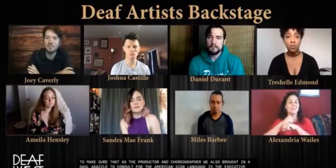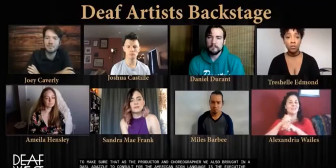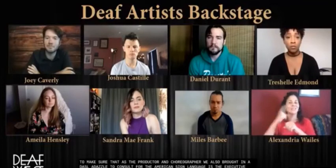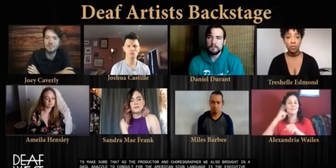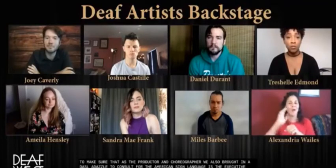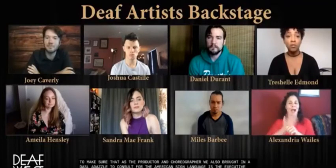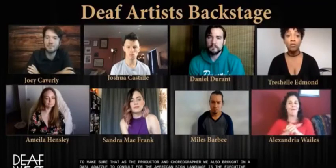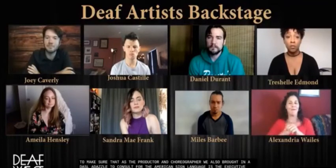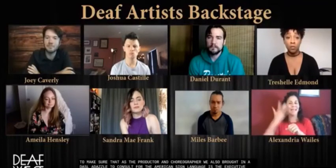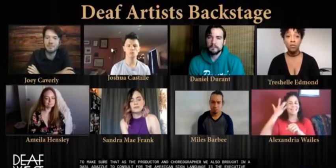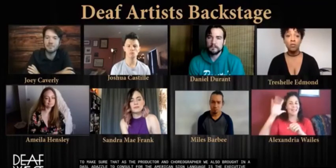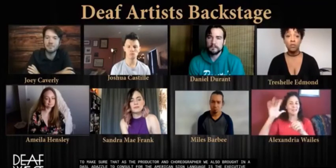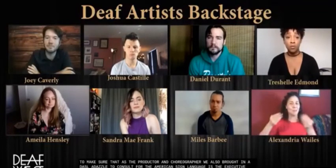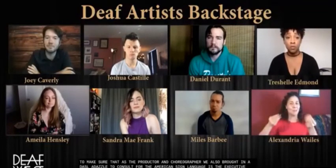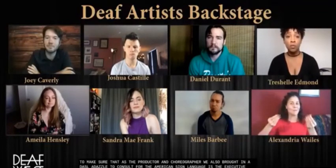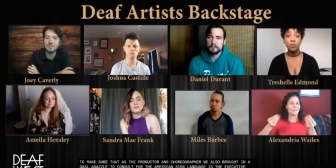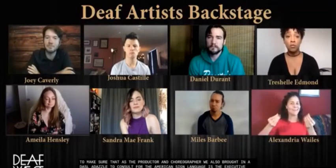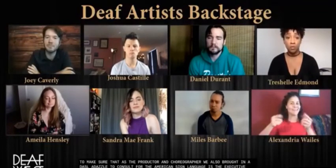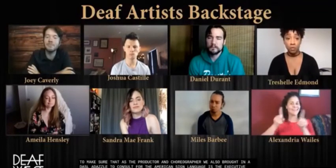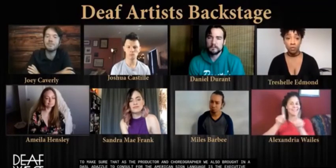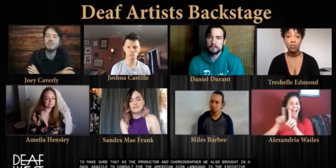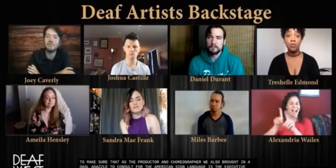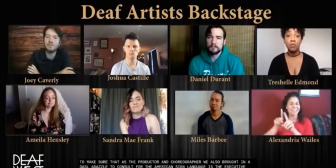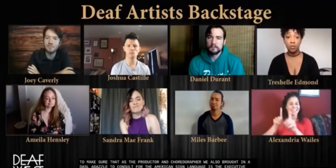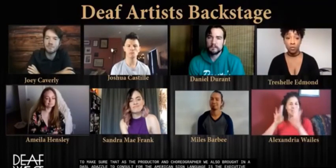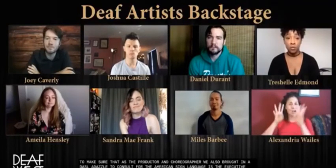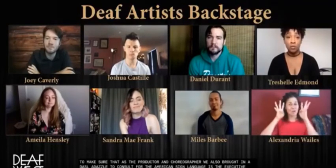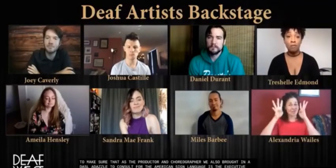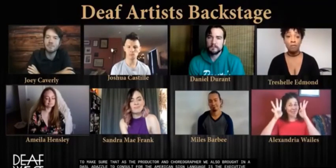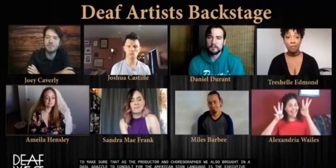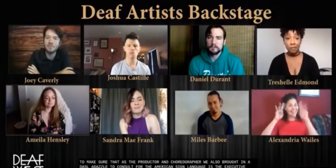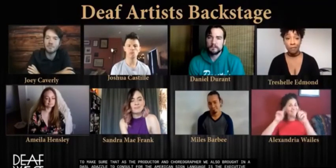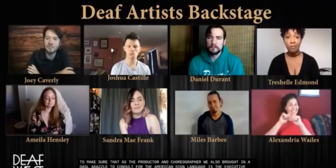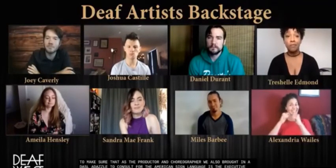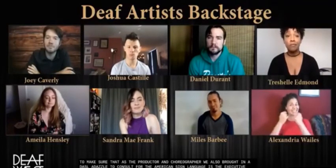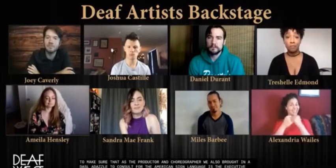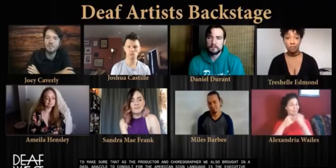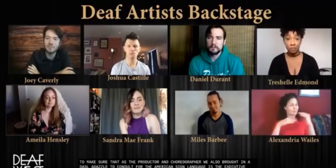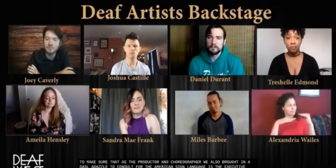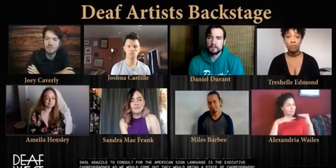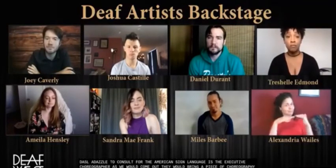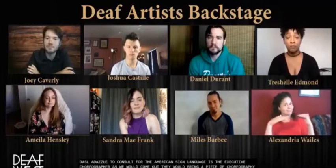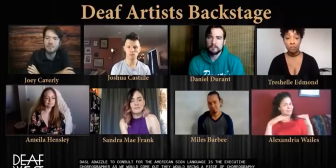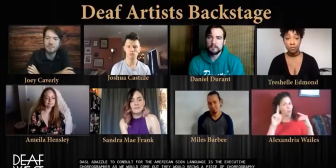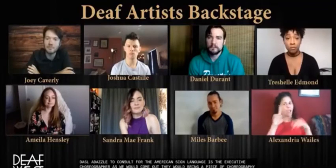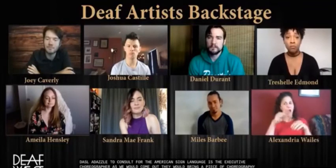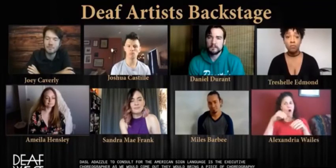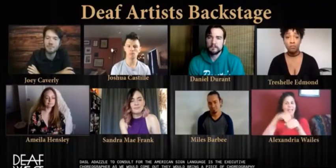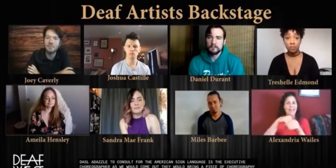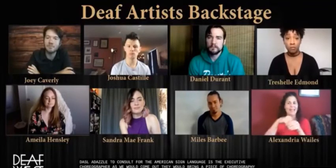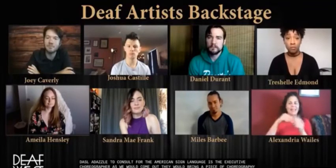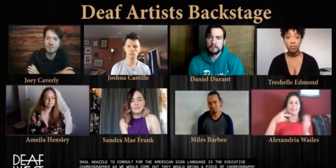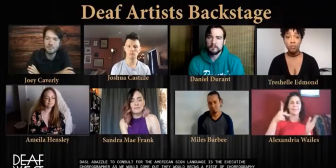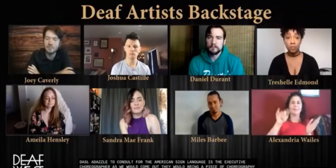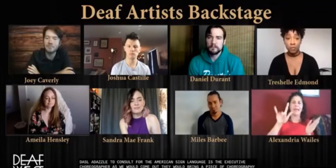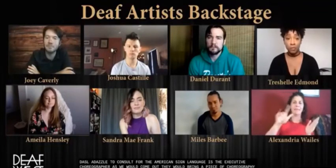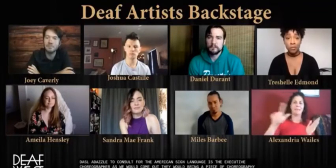the production was protection for our intellectual property, as the creative team.